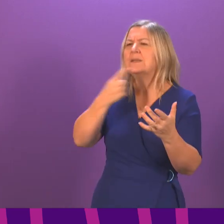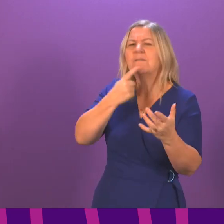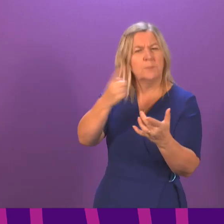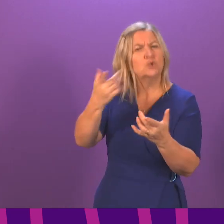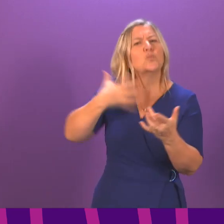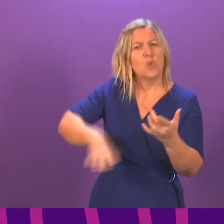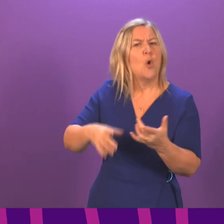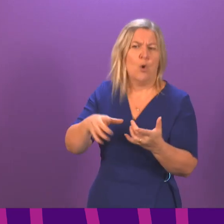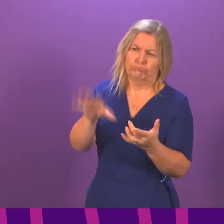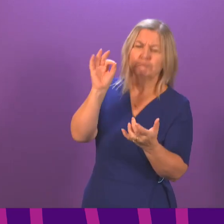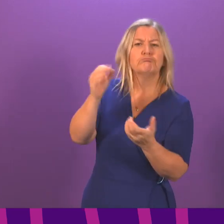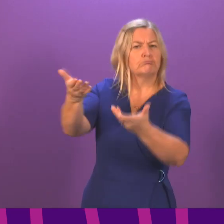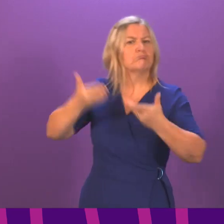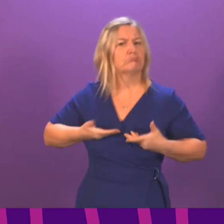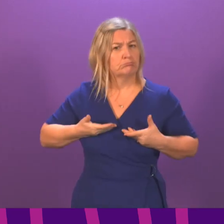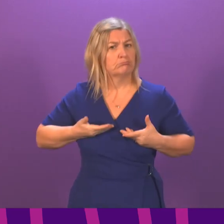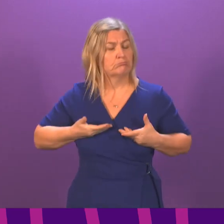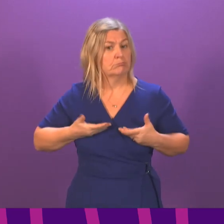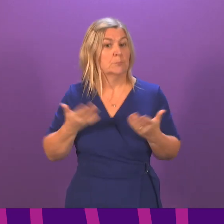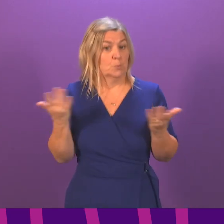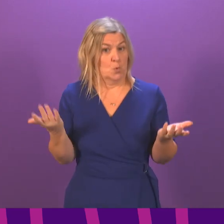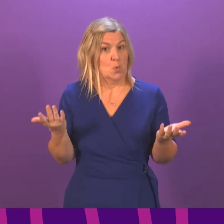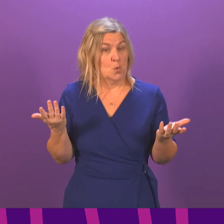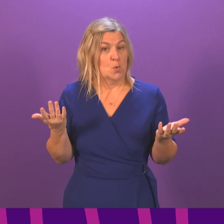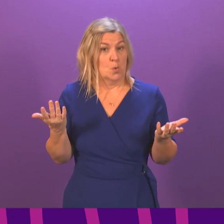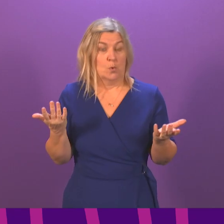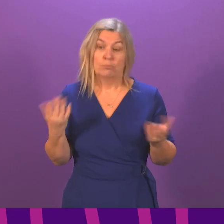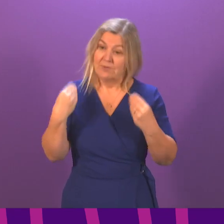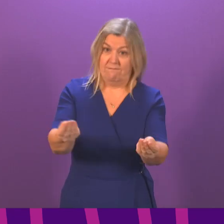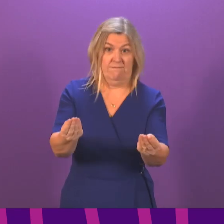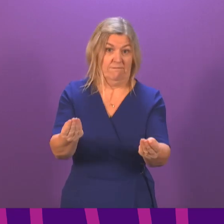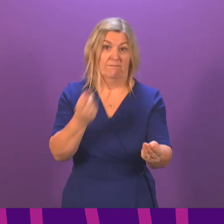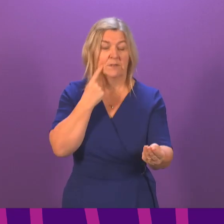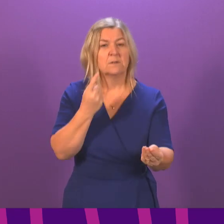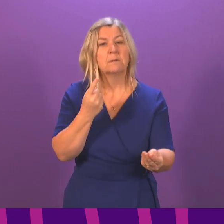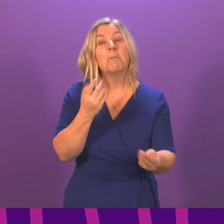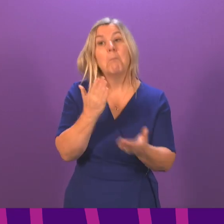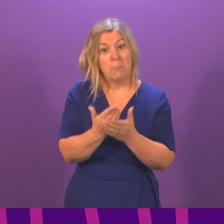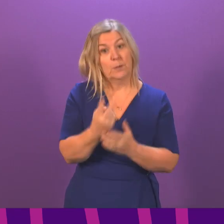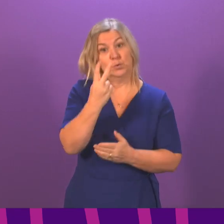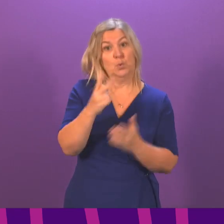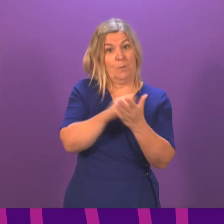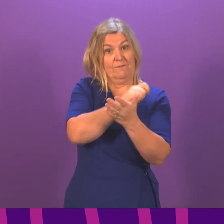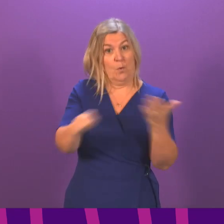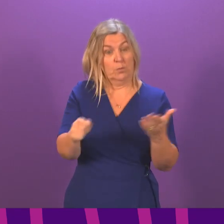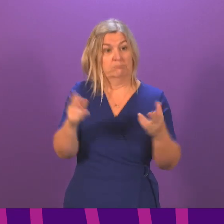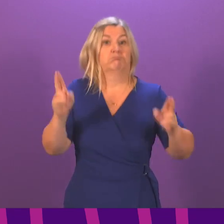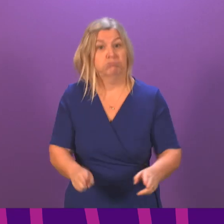we will provide whatever material they request.”—[Official Report, 17 January 2019; c 14.] Yet, despite losing two votes in Parliament, the Government is refusing to hand over the